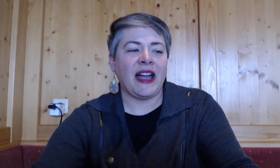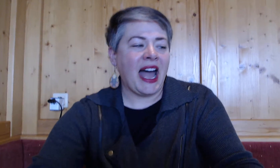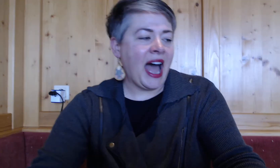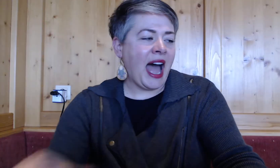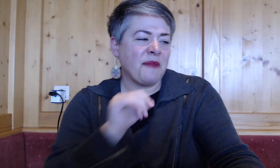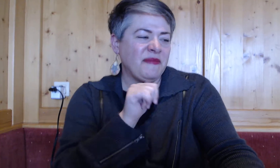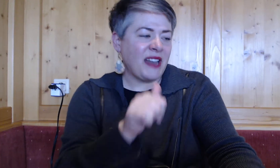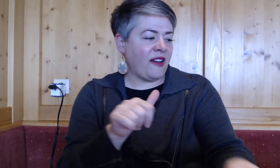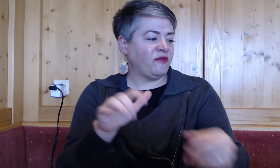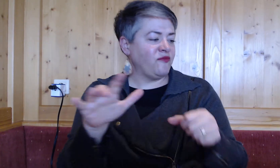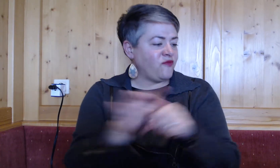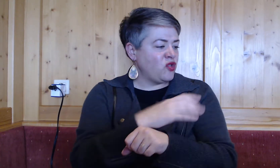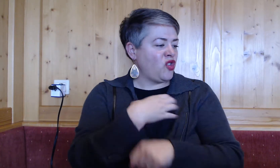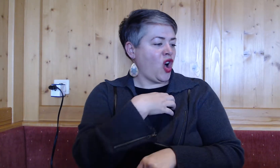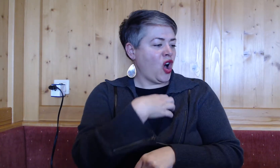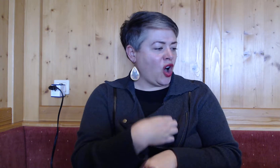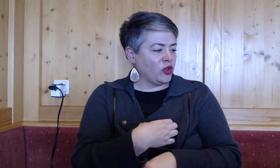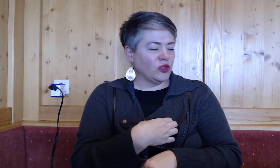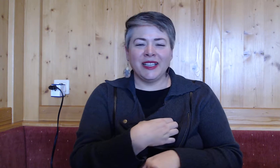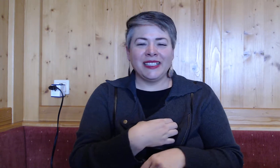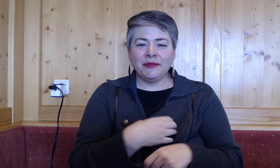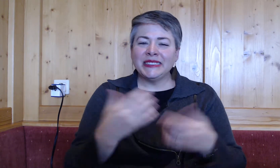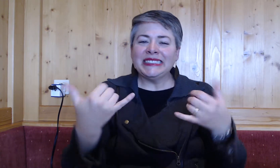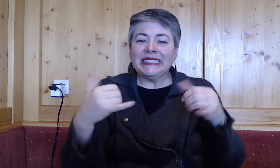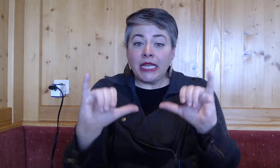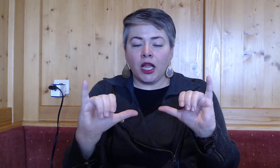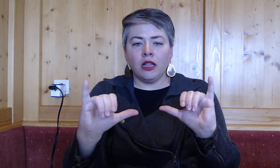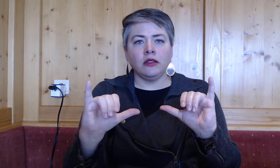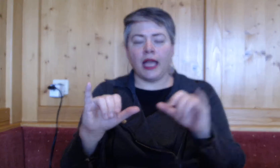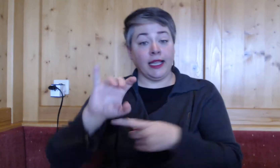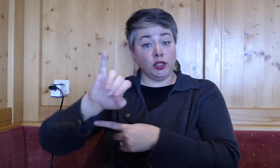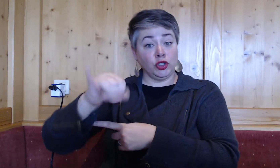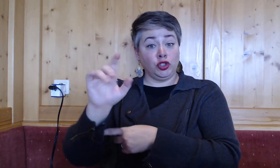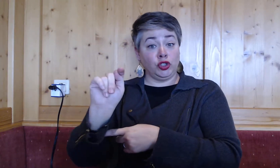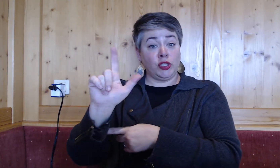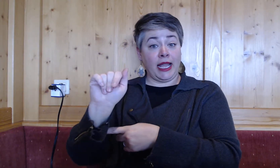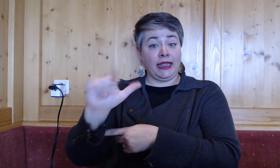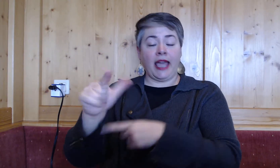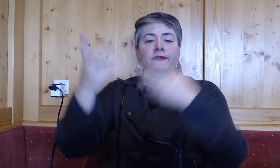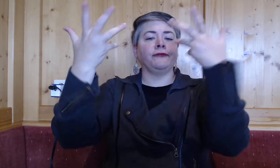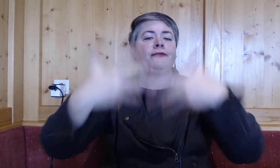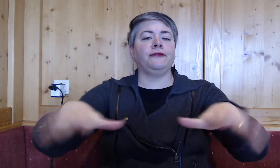I'm not REALLY hungry even though jet lag is out of my system.